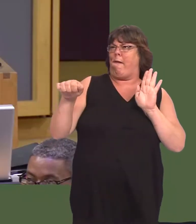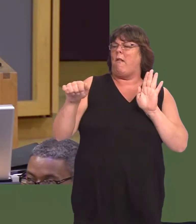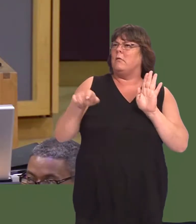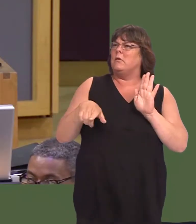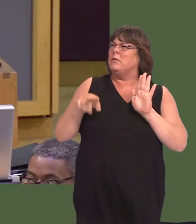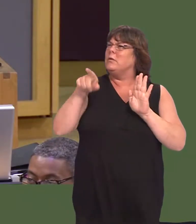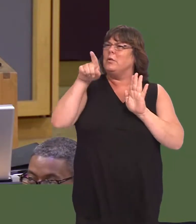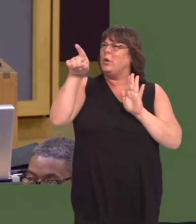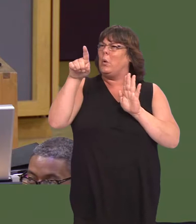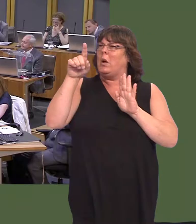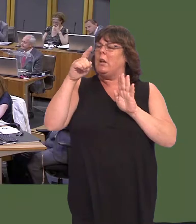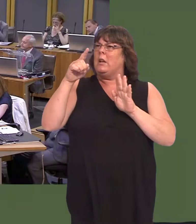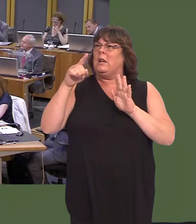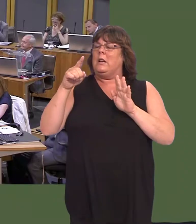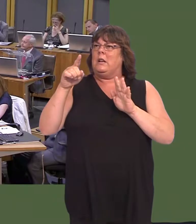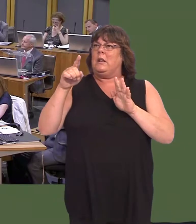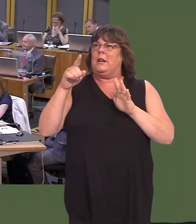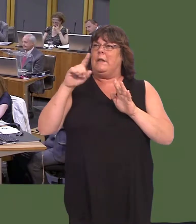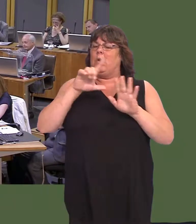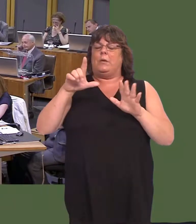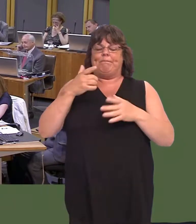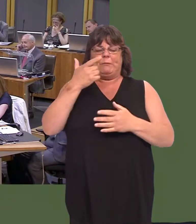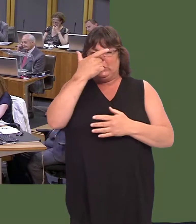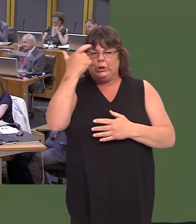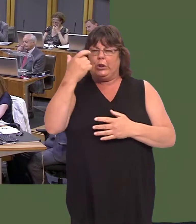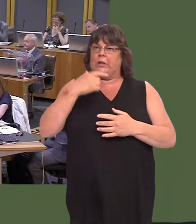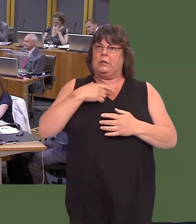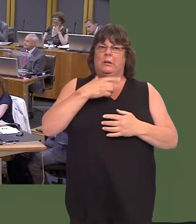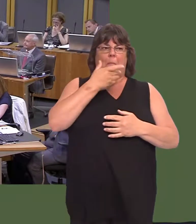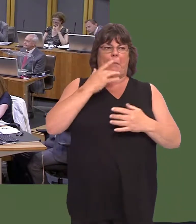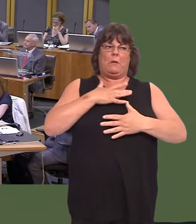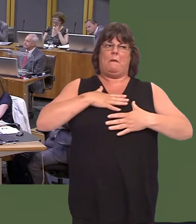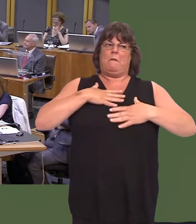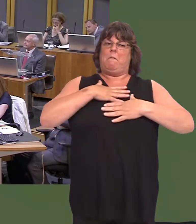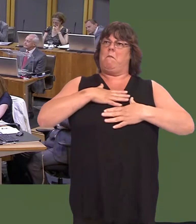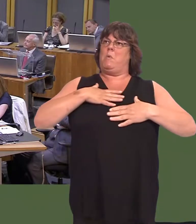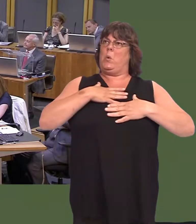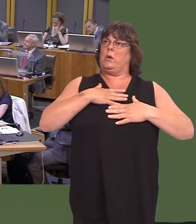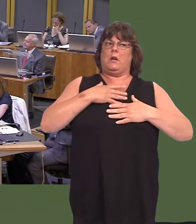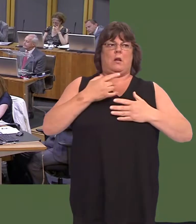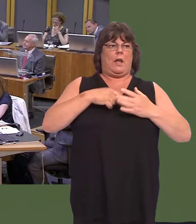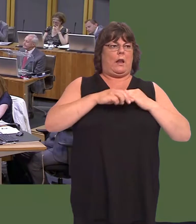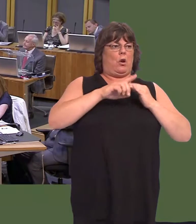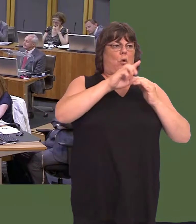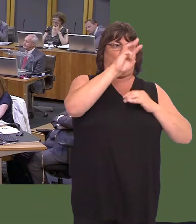He has gravely misjudged the mood, I believe, of our nation of Wales and the UK this afternoon.